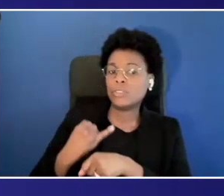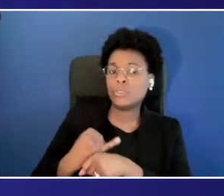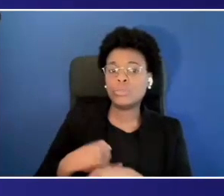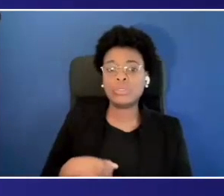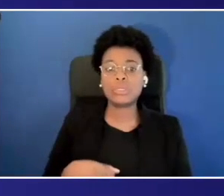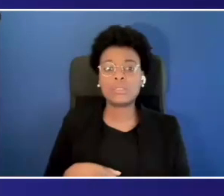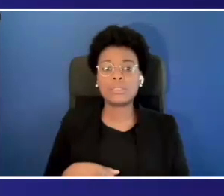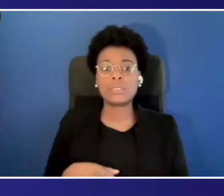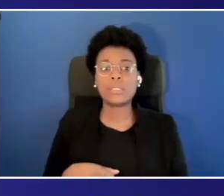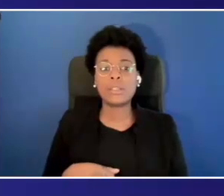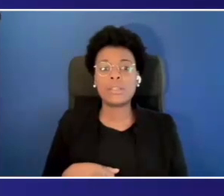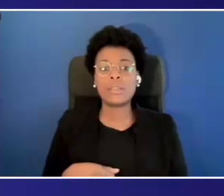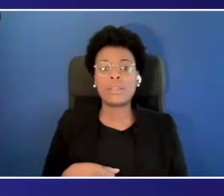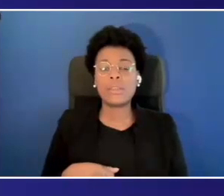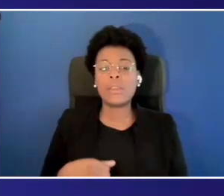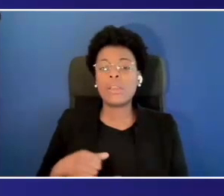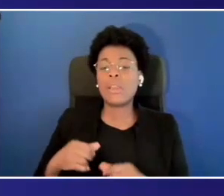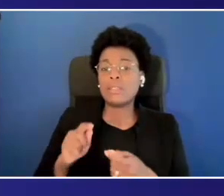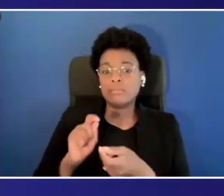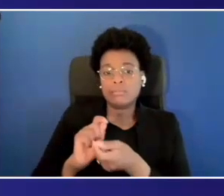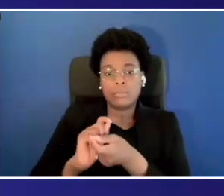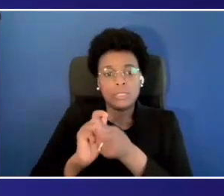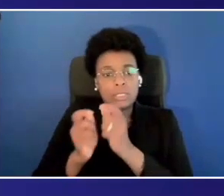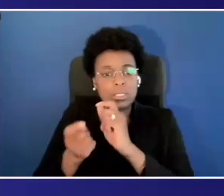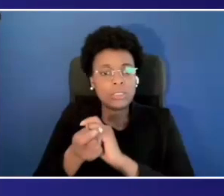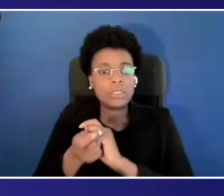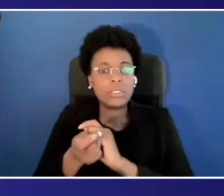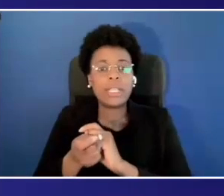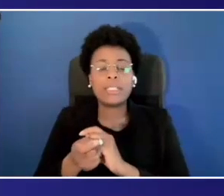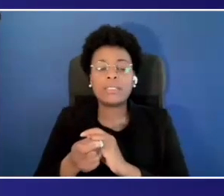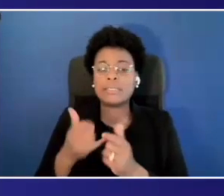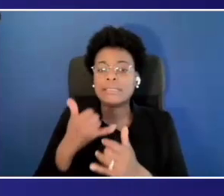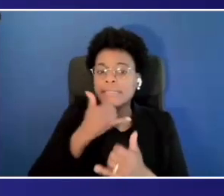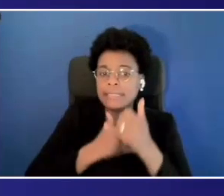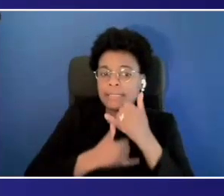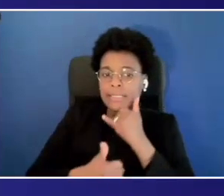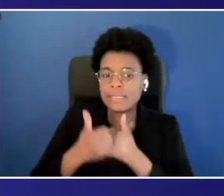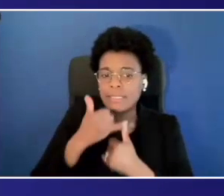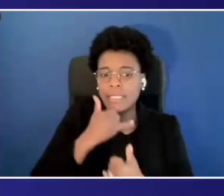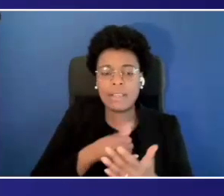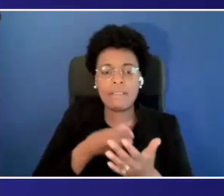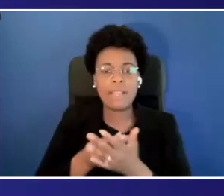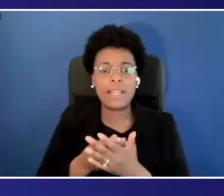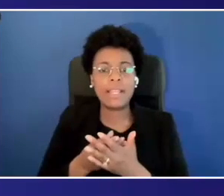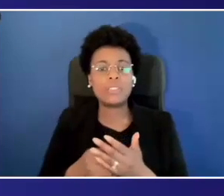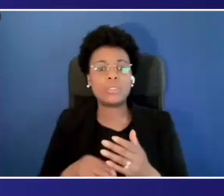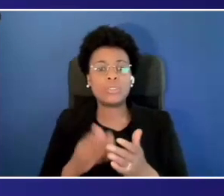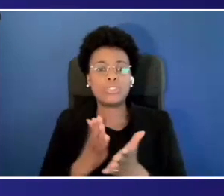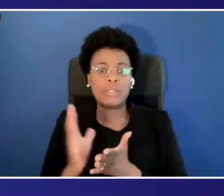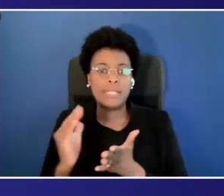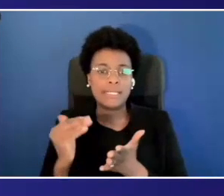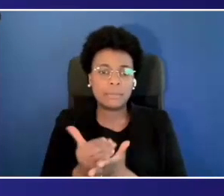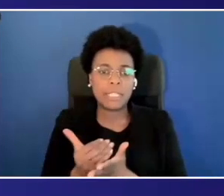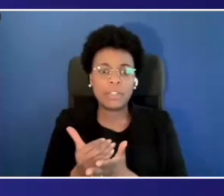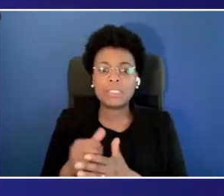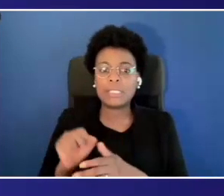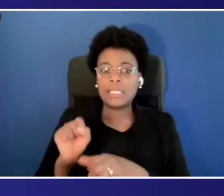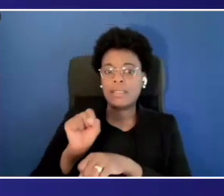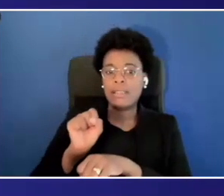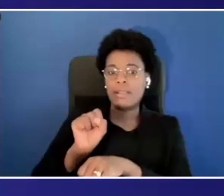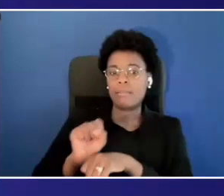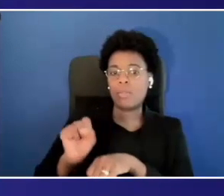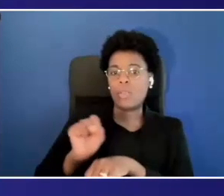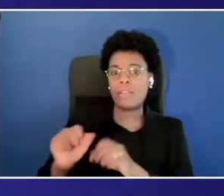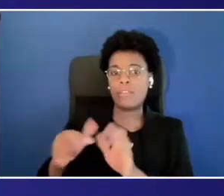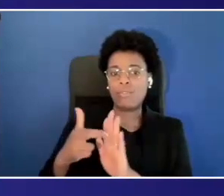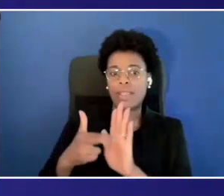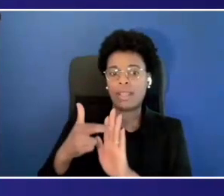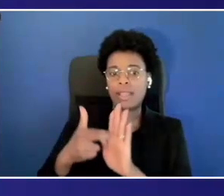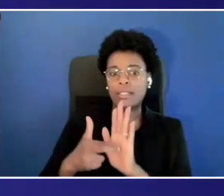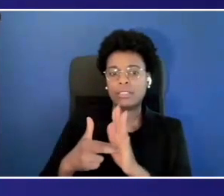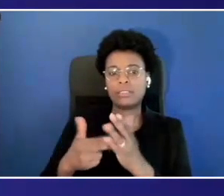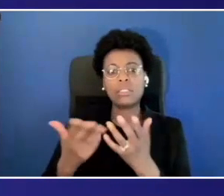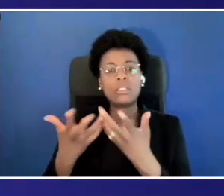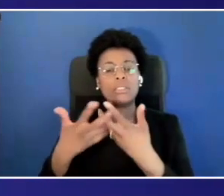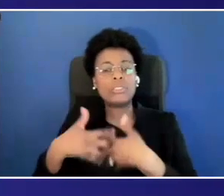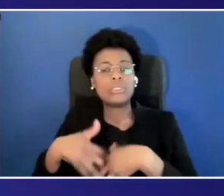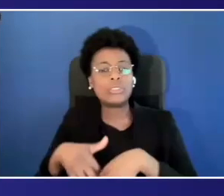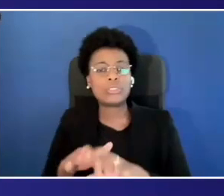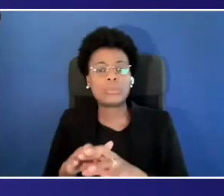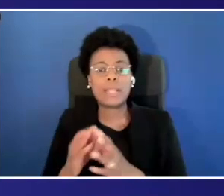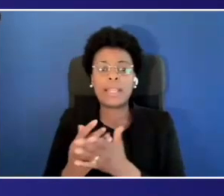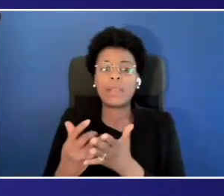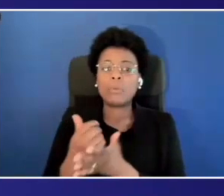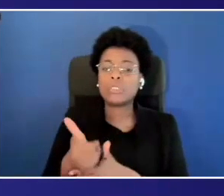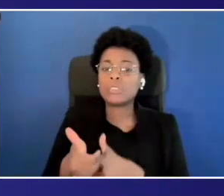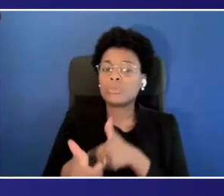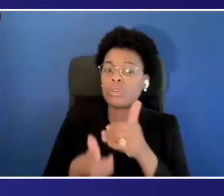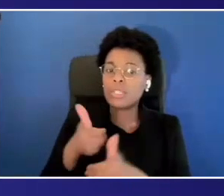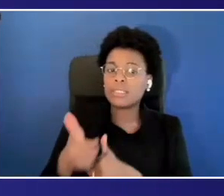Repealing or reforming flawed financial value transparency and gainful employment regulations, streamlining the merger and acquisition processes to perverse educational opportunity and eliminating redundant closure requirements.